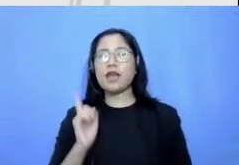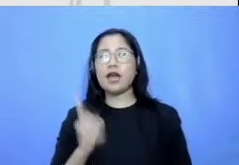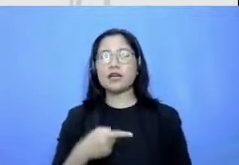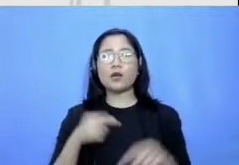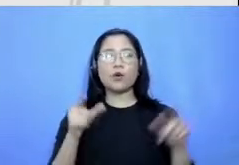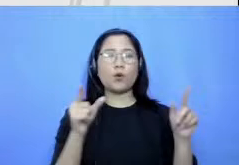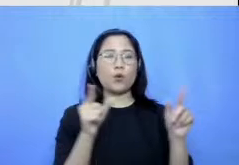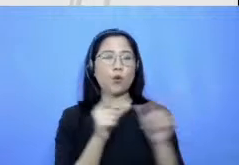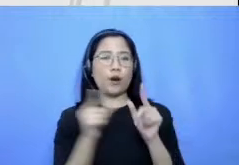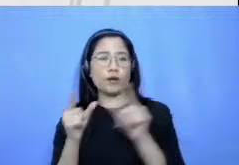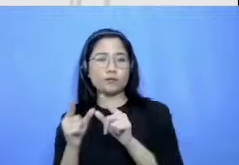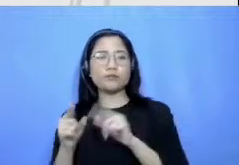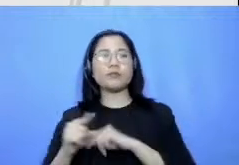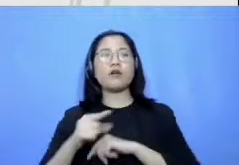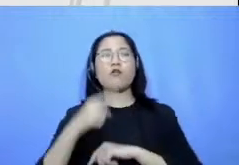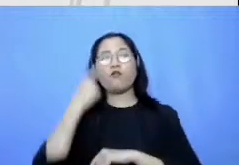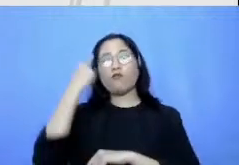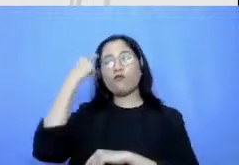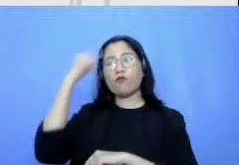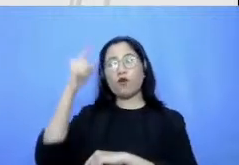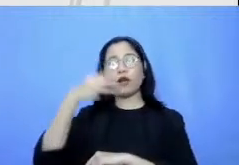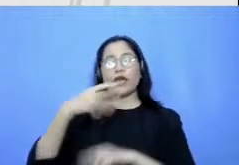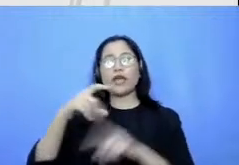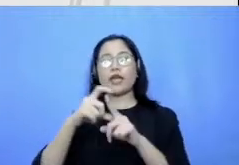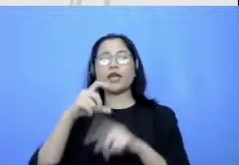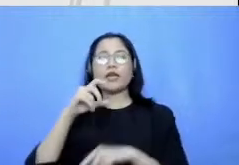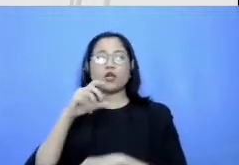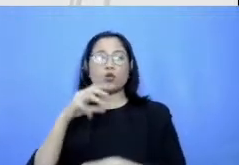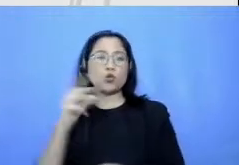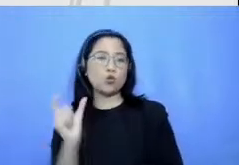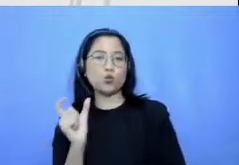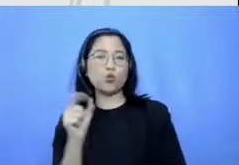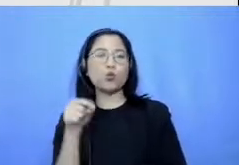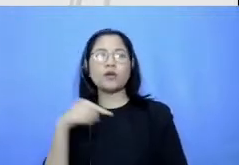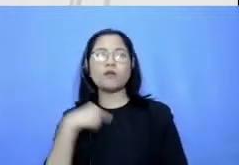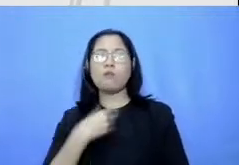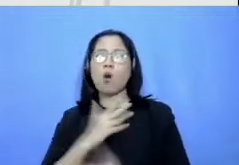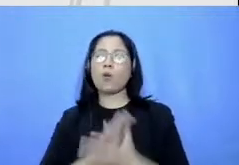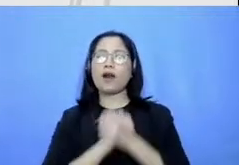the head of program a little introduction about the website in the first afternoon the foredi website